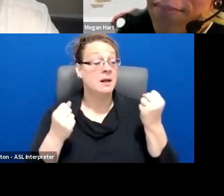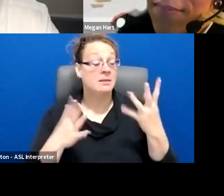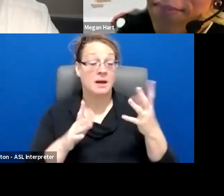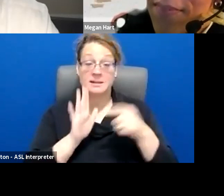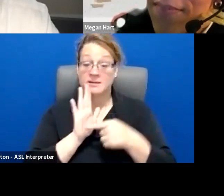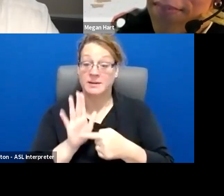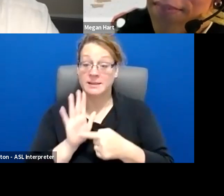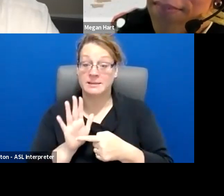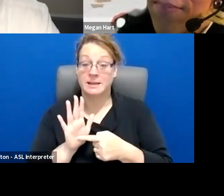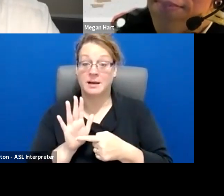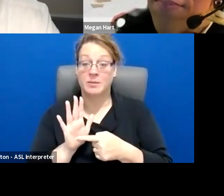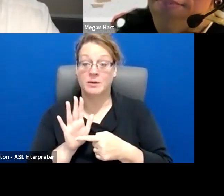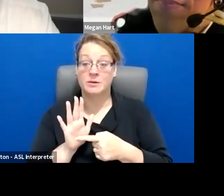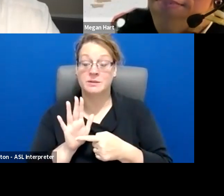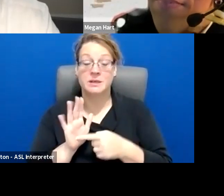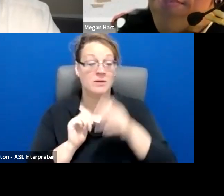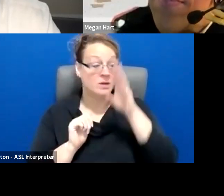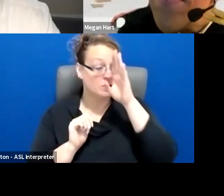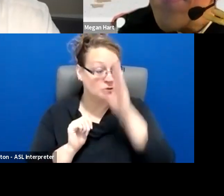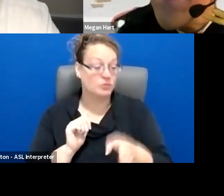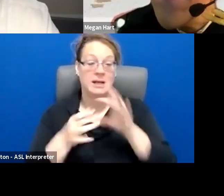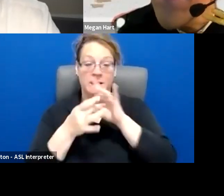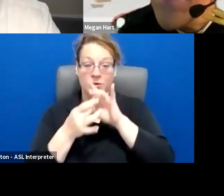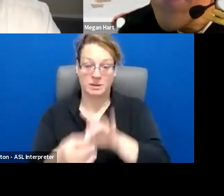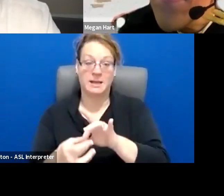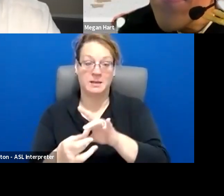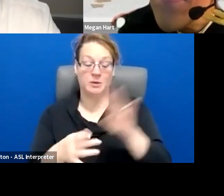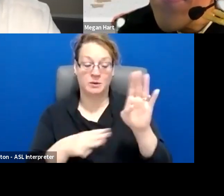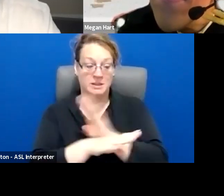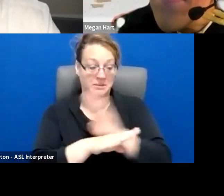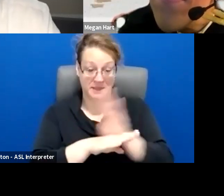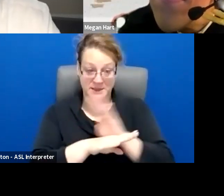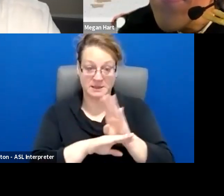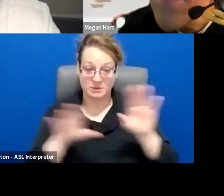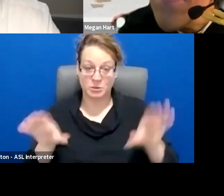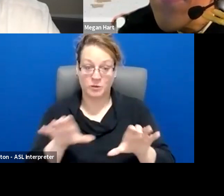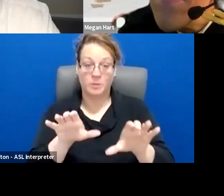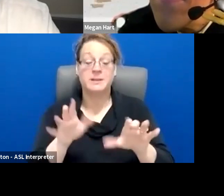We have tangibly built things internally for the firm and externally for clients that have been phenomenal.